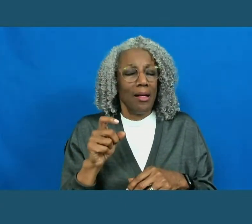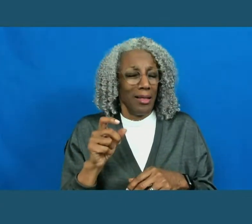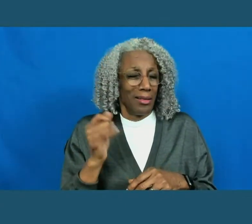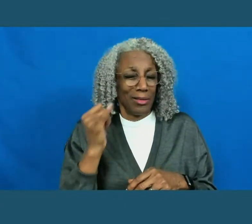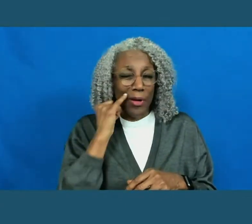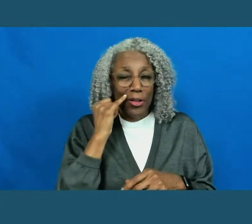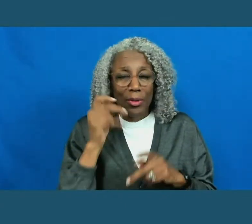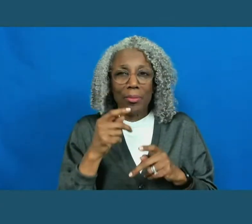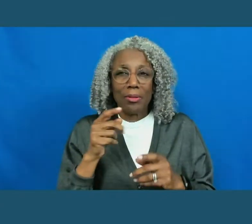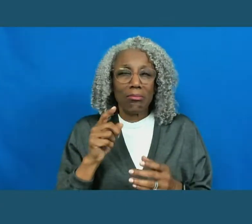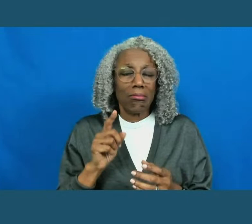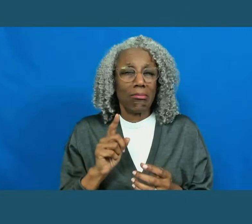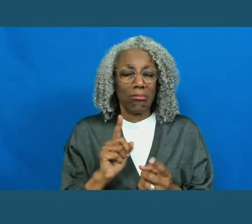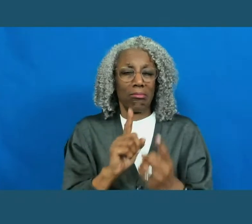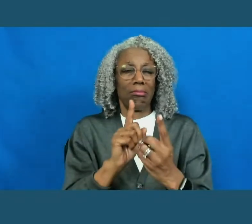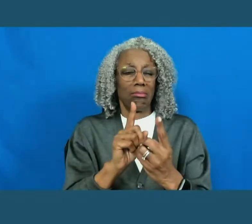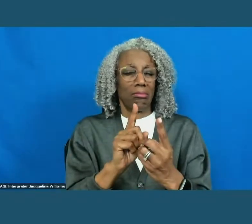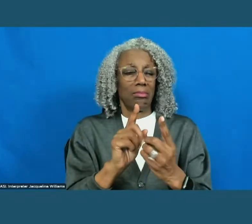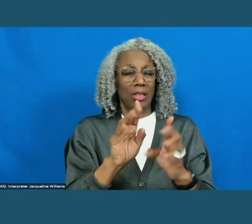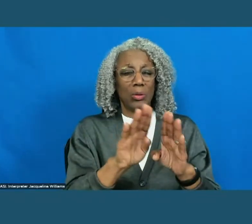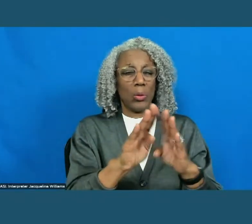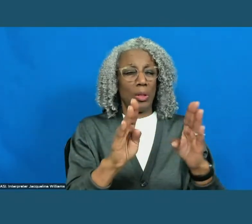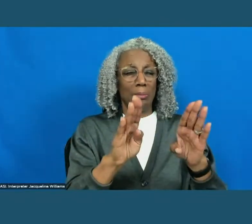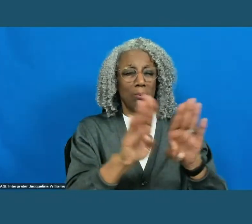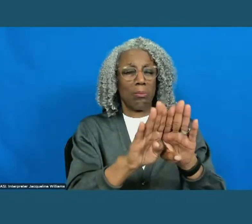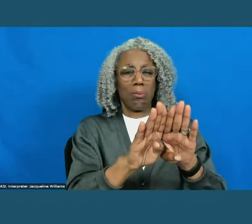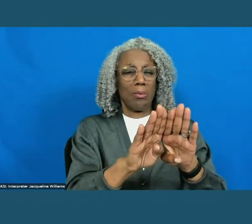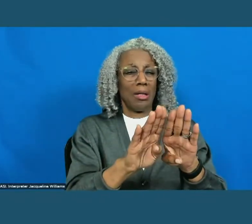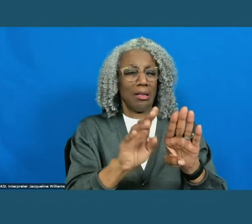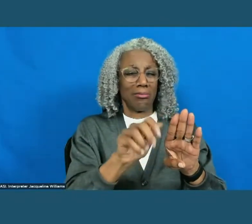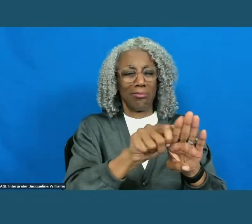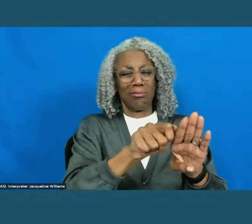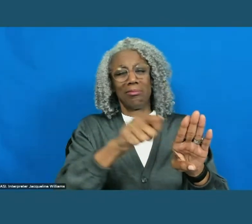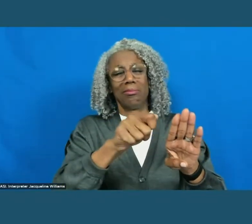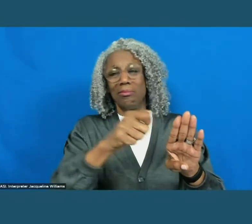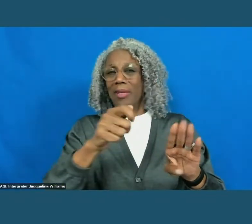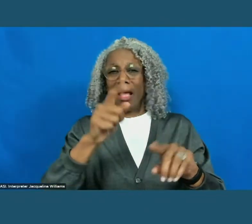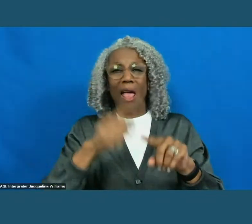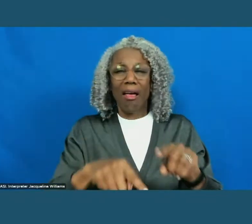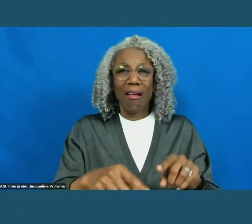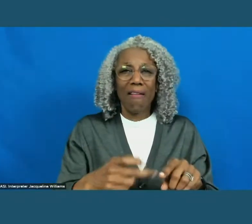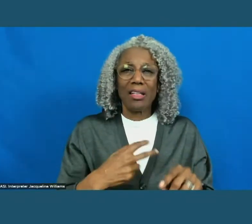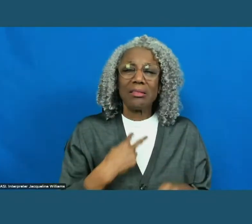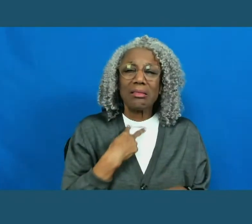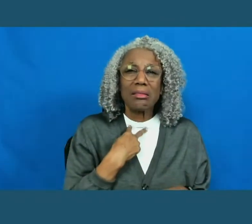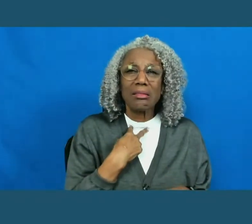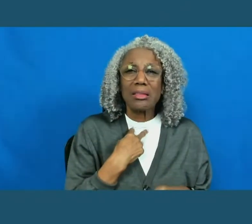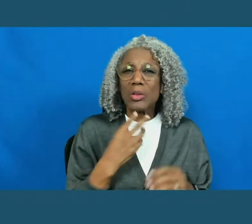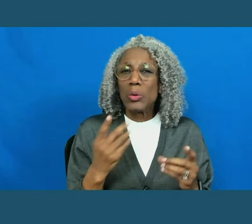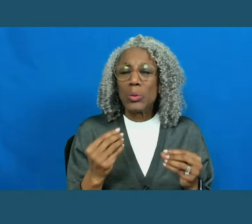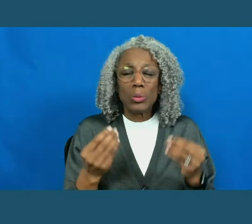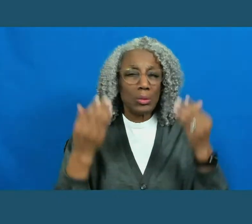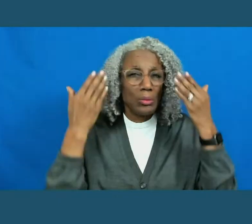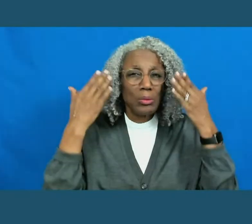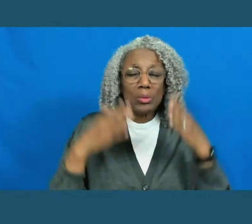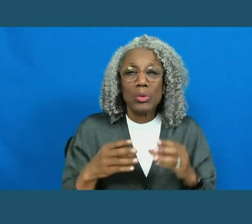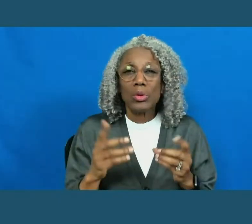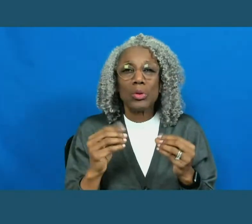doors that that where people have able to or not able to the doors are there, but if you